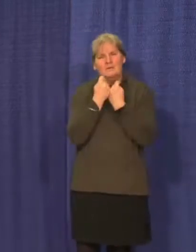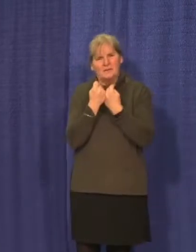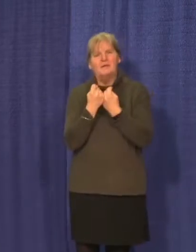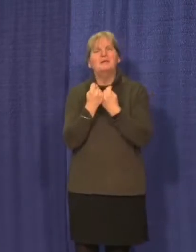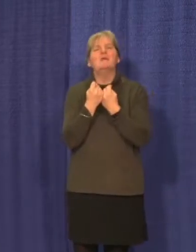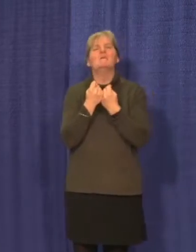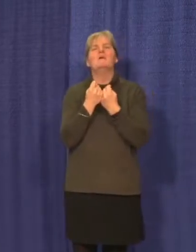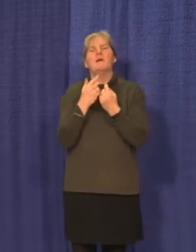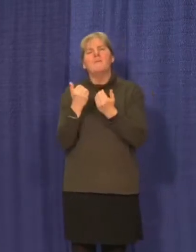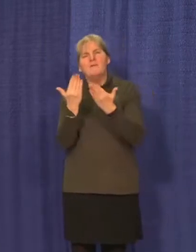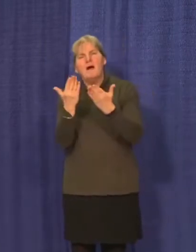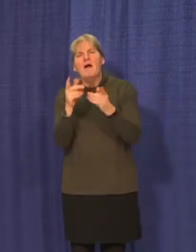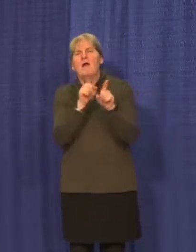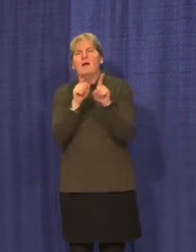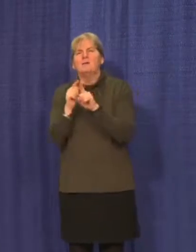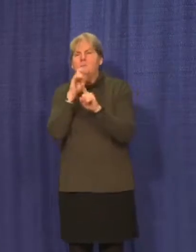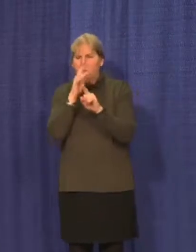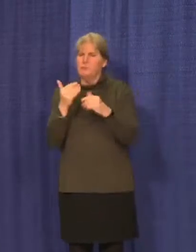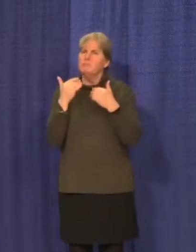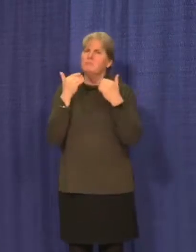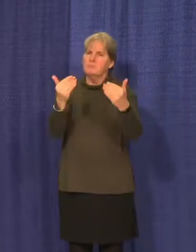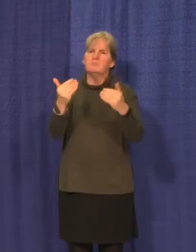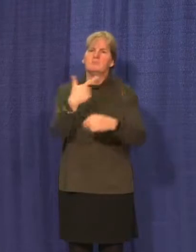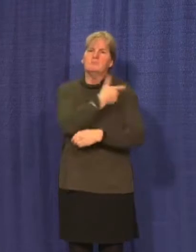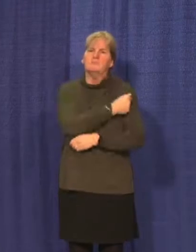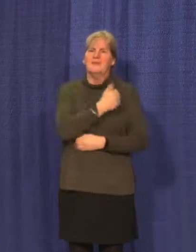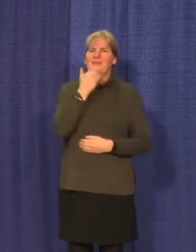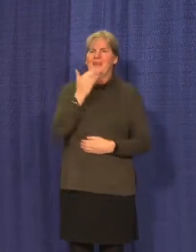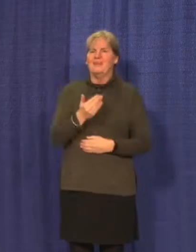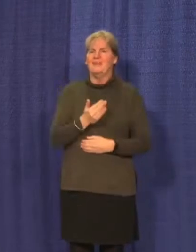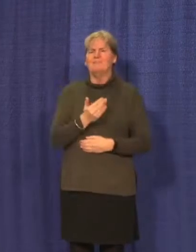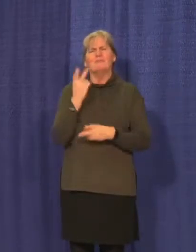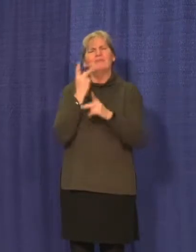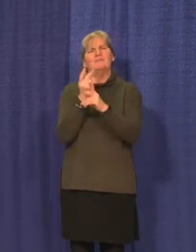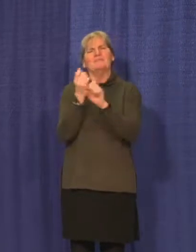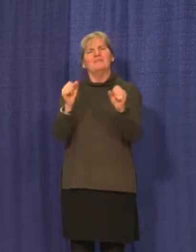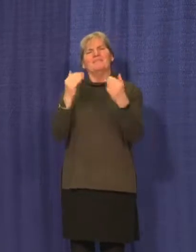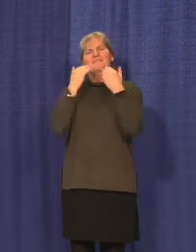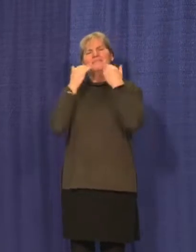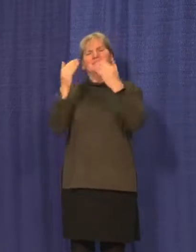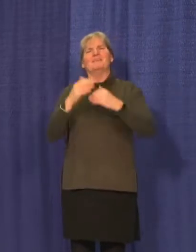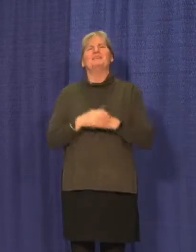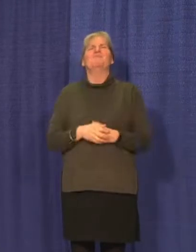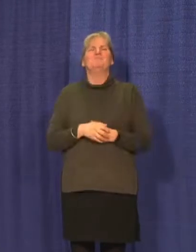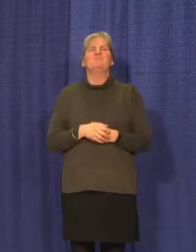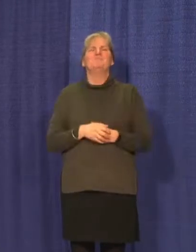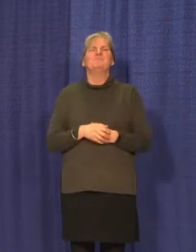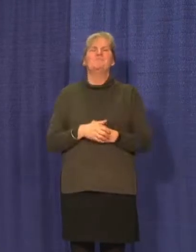choose to get there shocked. You're helping to keep your community safe. I want to give a special shout